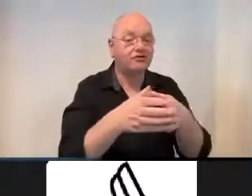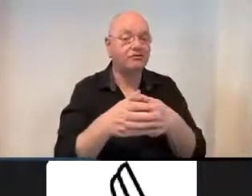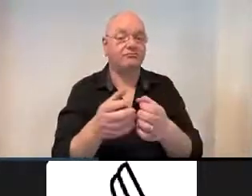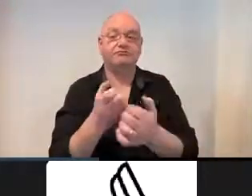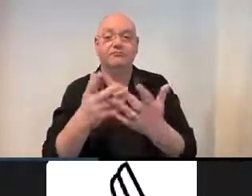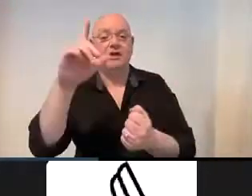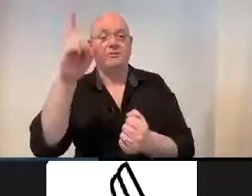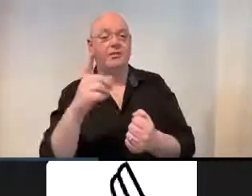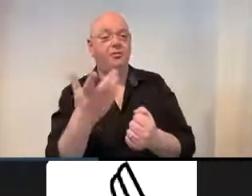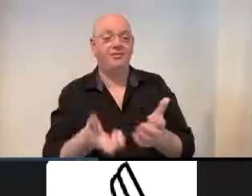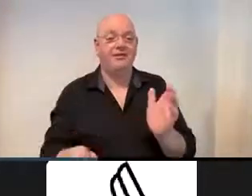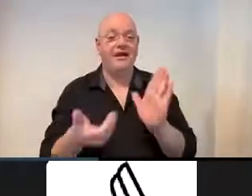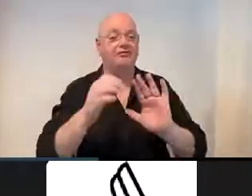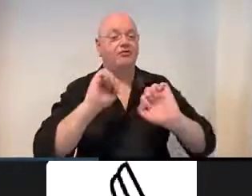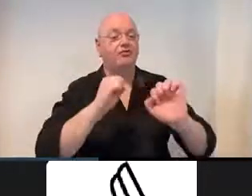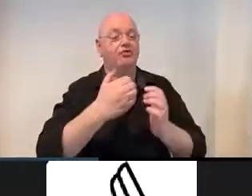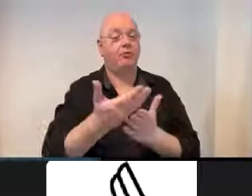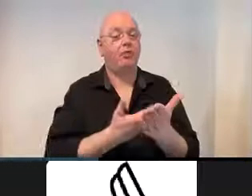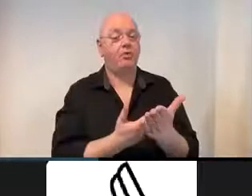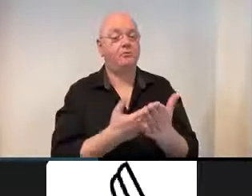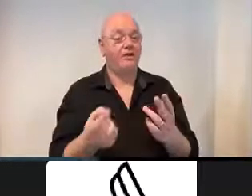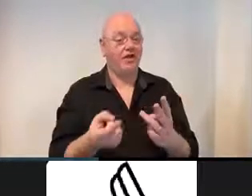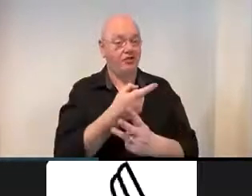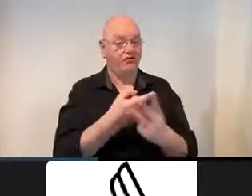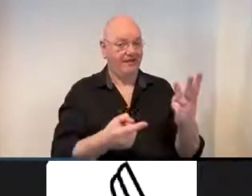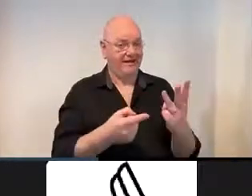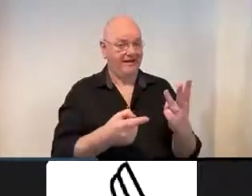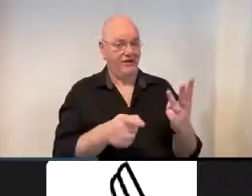Thanks very much. Thank you, Holly.